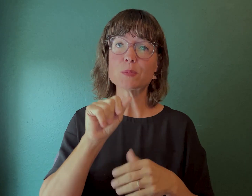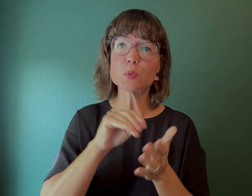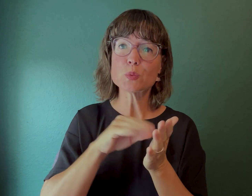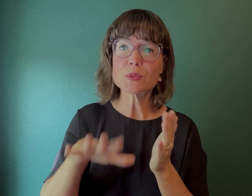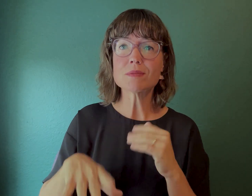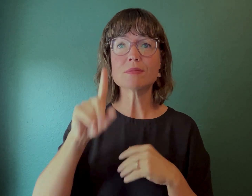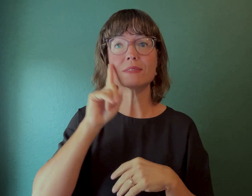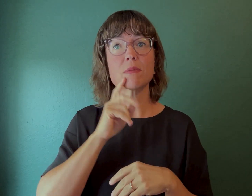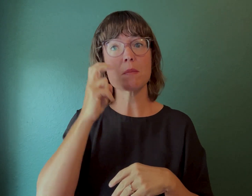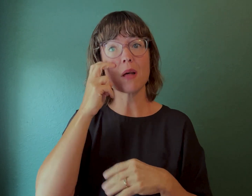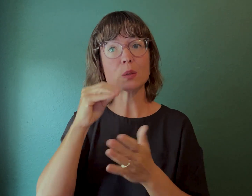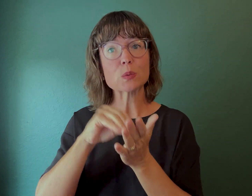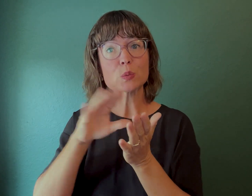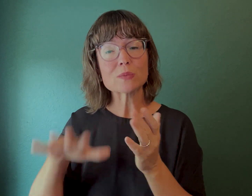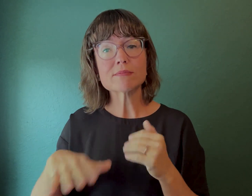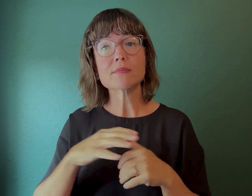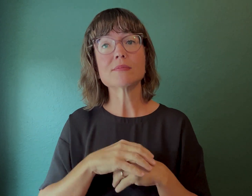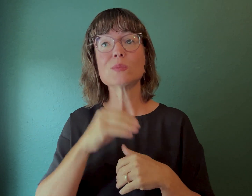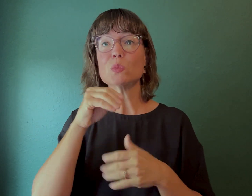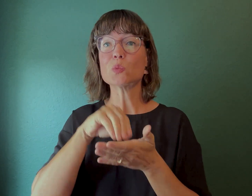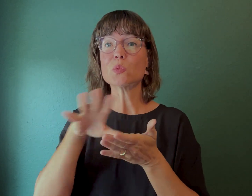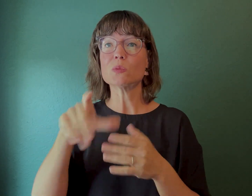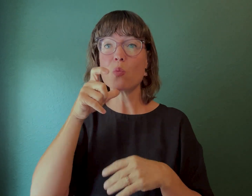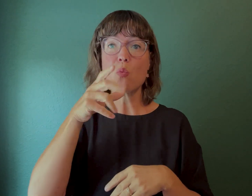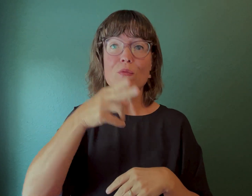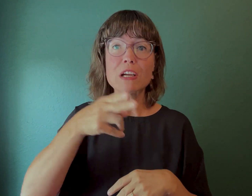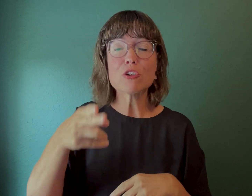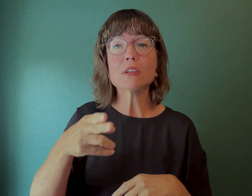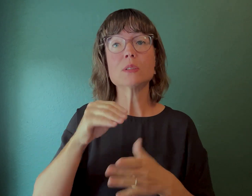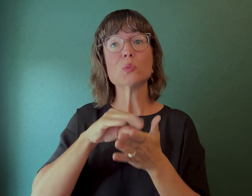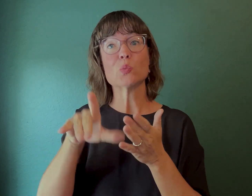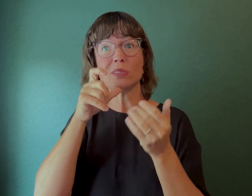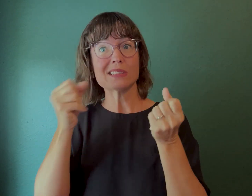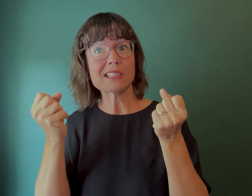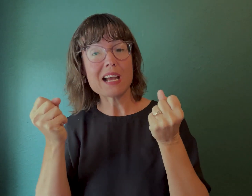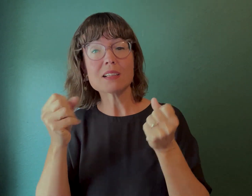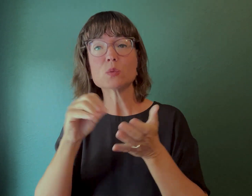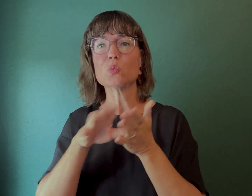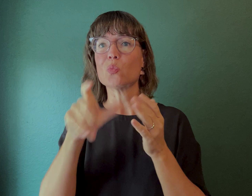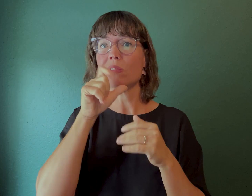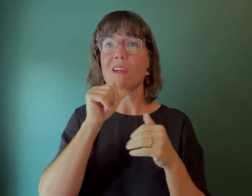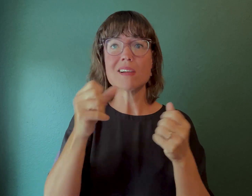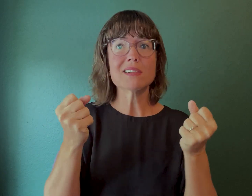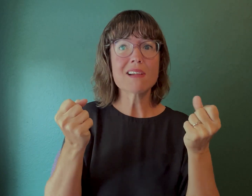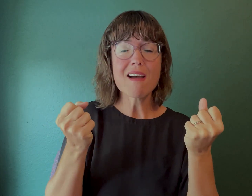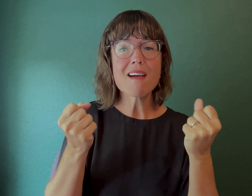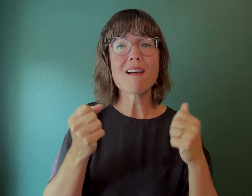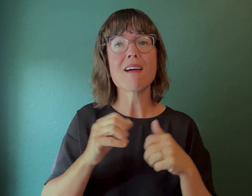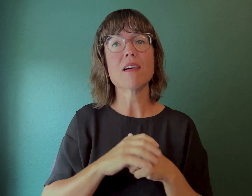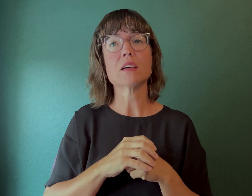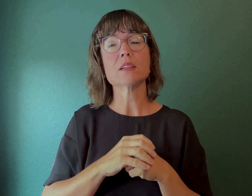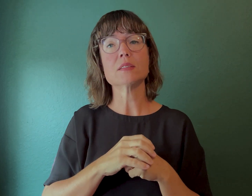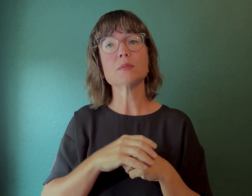deaf disabled students, students who are deafblind, hard of hearing, those who use sign language and those who don't.